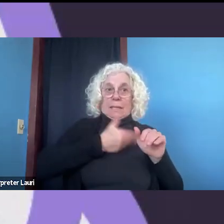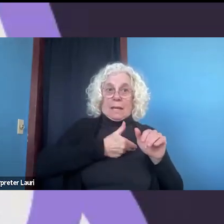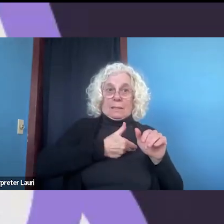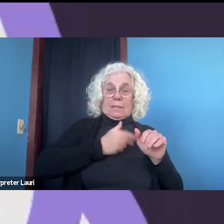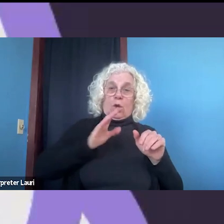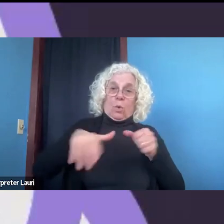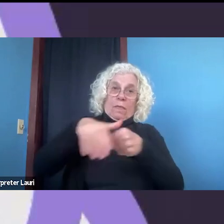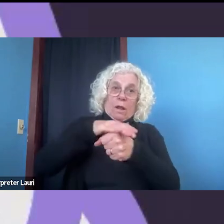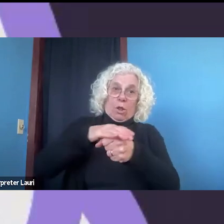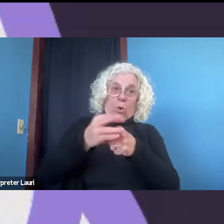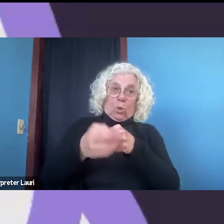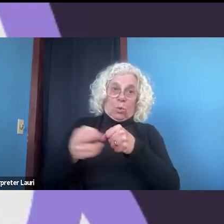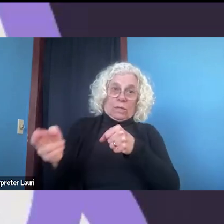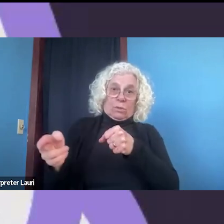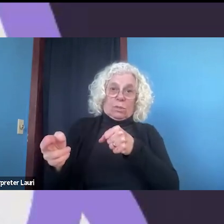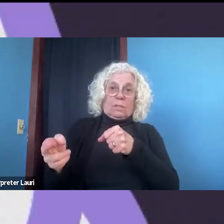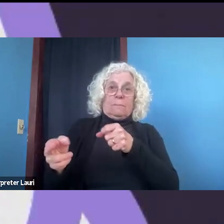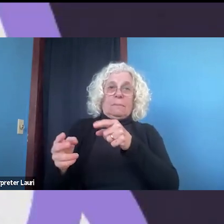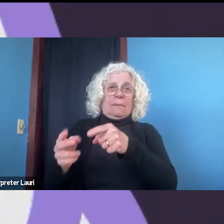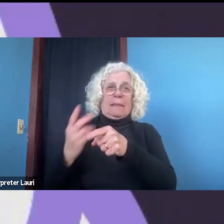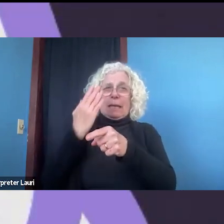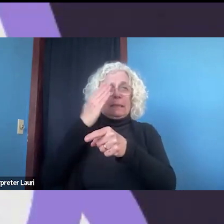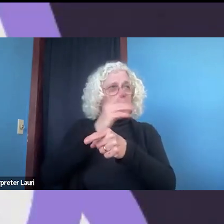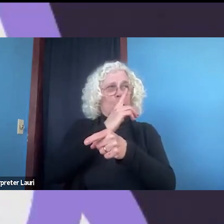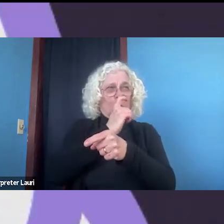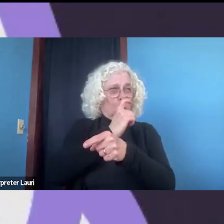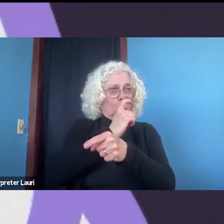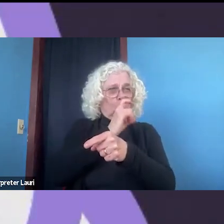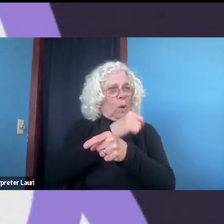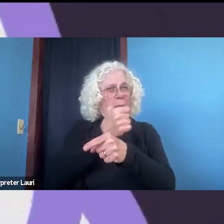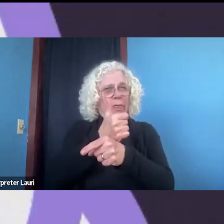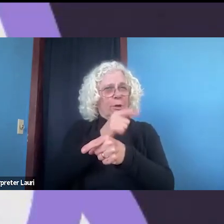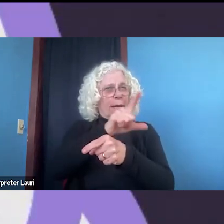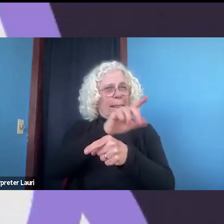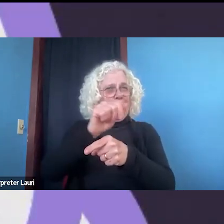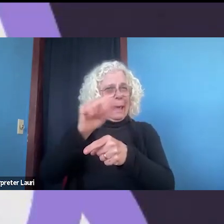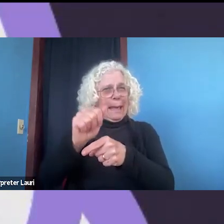bridging a gap of understanding those who local arts agencies are and how they can support community members.